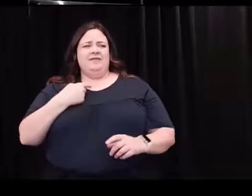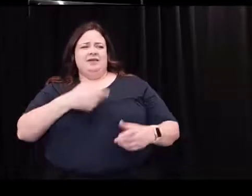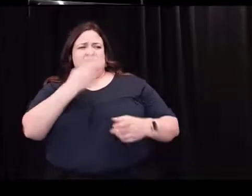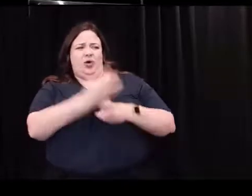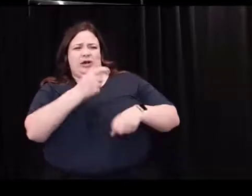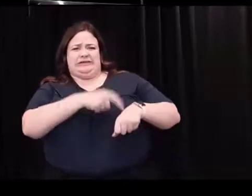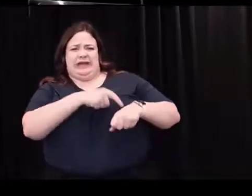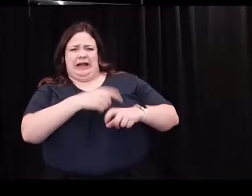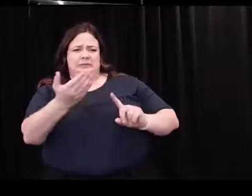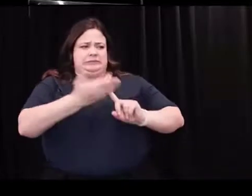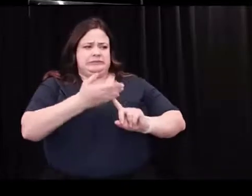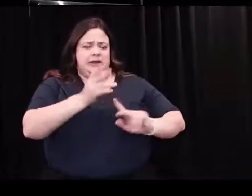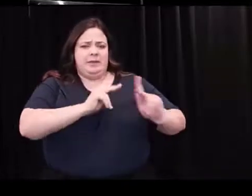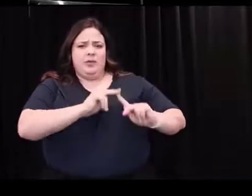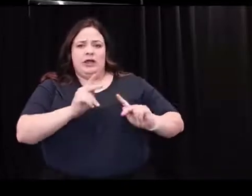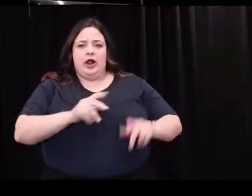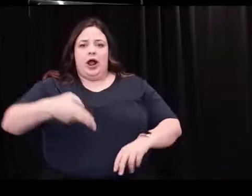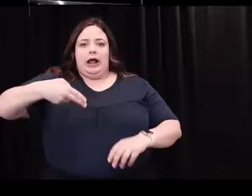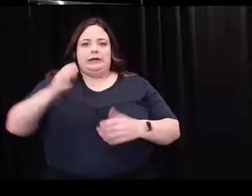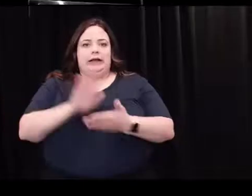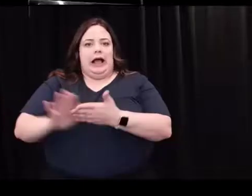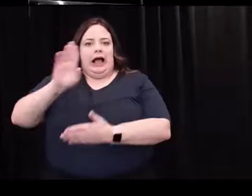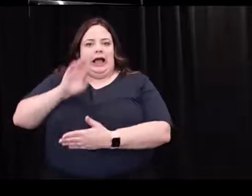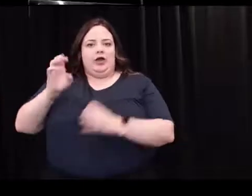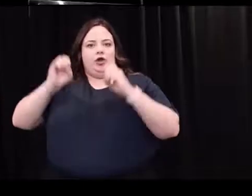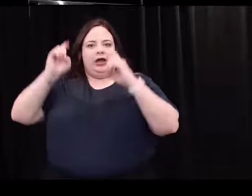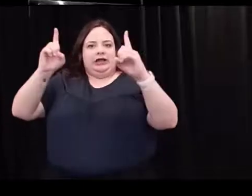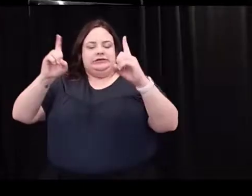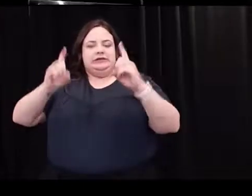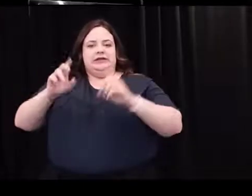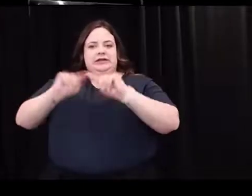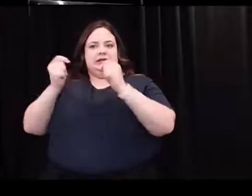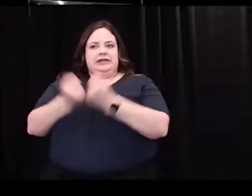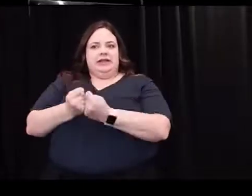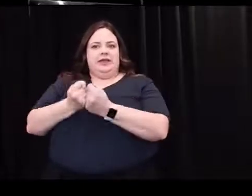team to do manual testing versus automated testing. Can you comment on the need for